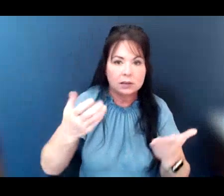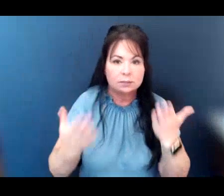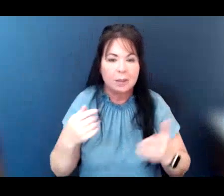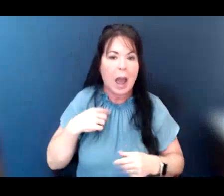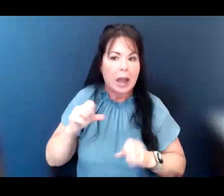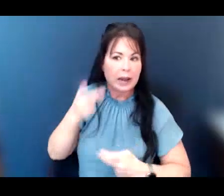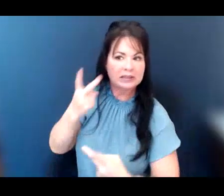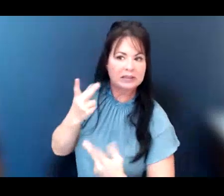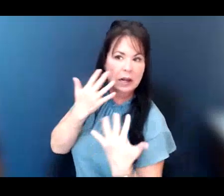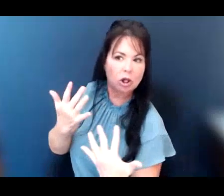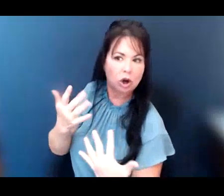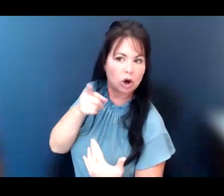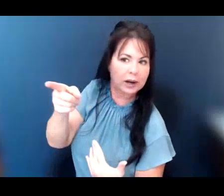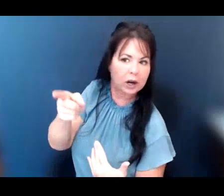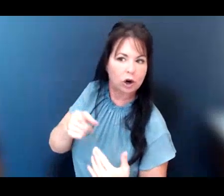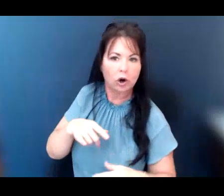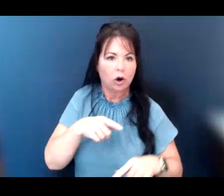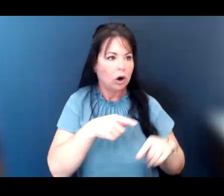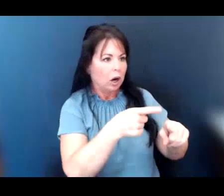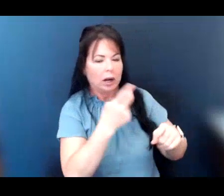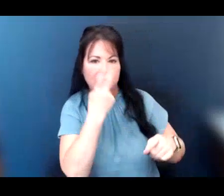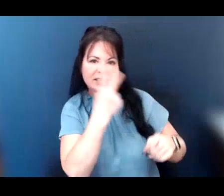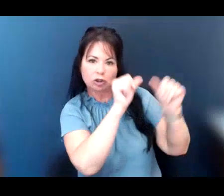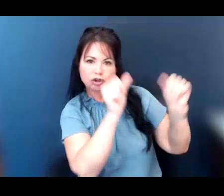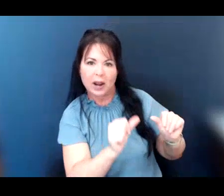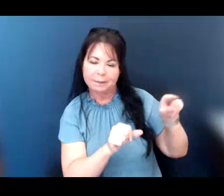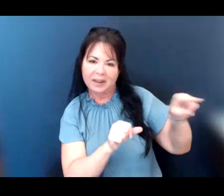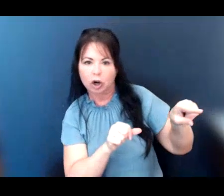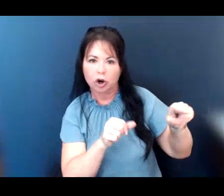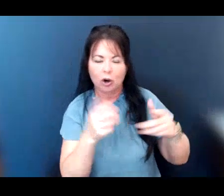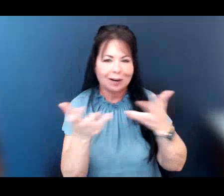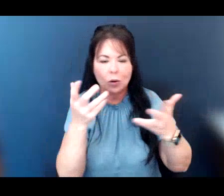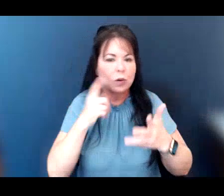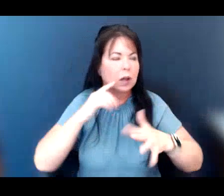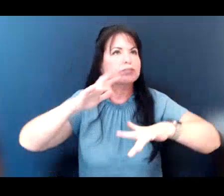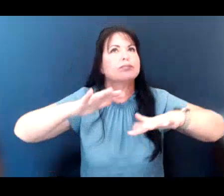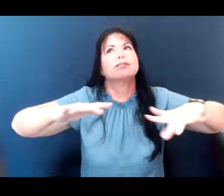Maybe they can see light versus darkness. So there's a wide variety of what it means for somebody to be, quote unquote, "blind."